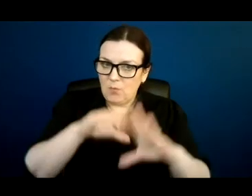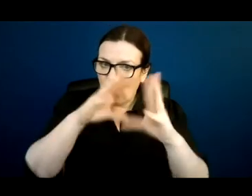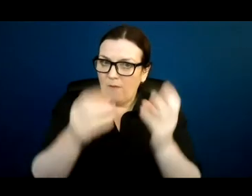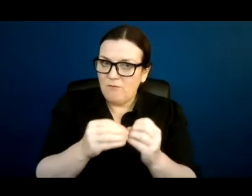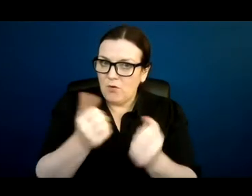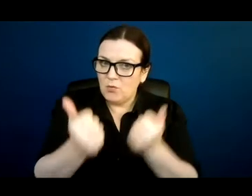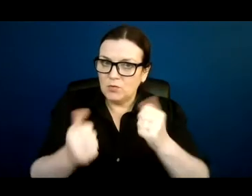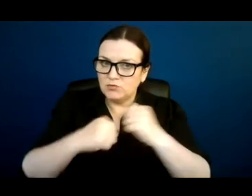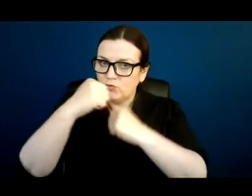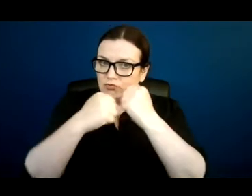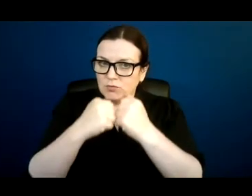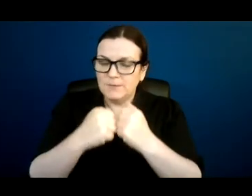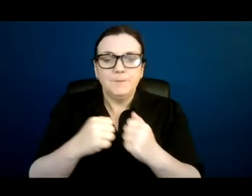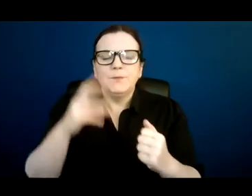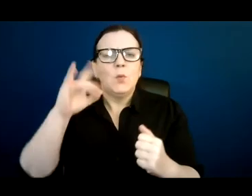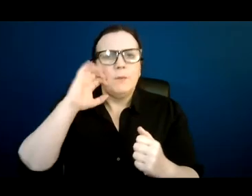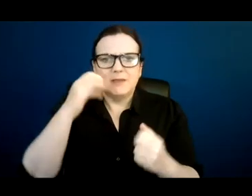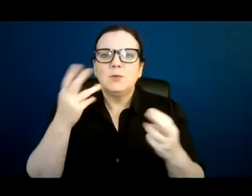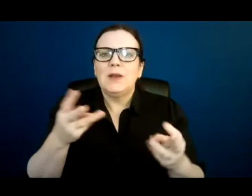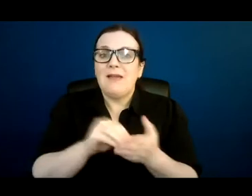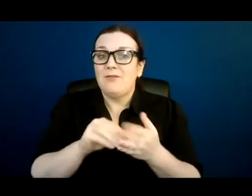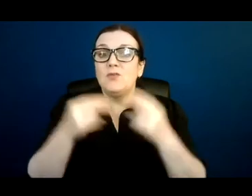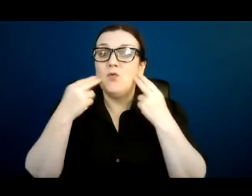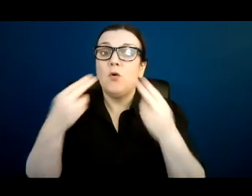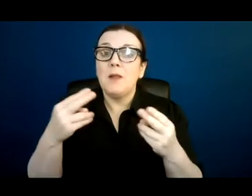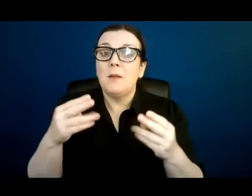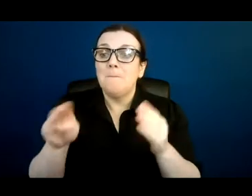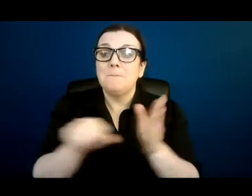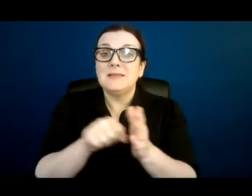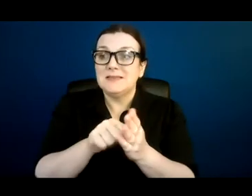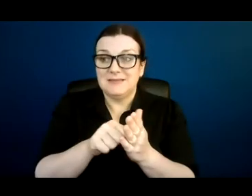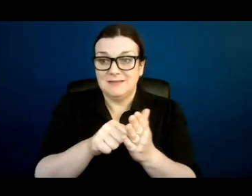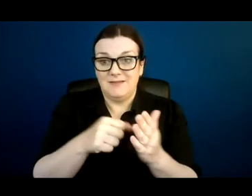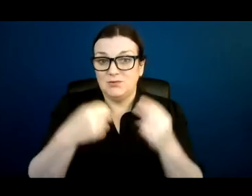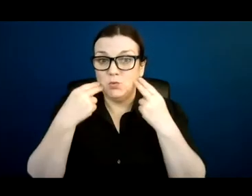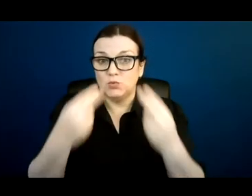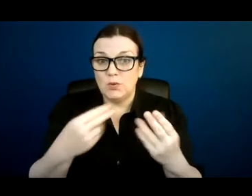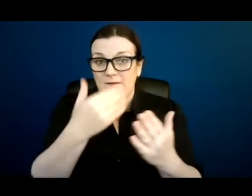a business as the usual court list for existing wards of court, for minors, for enduring powers